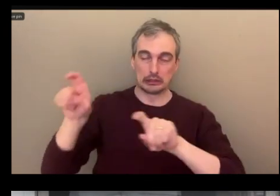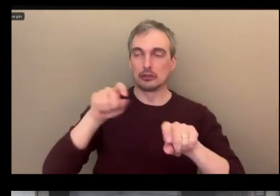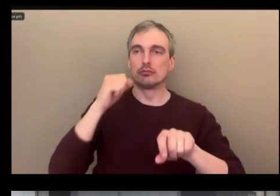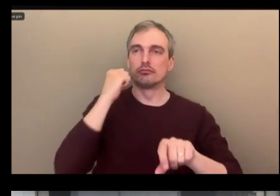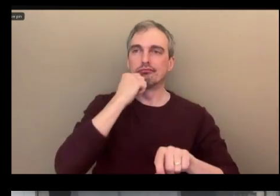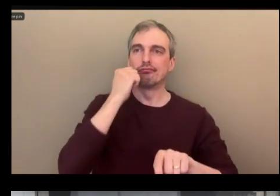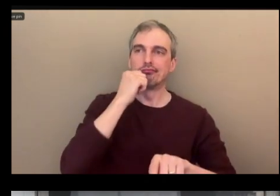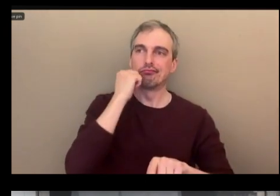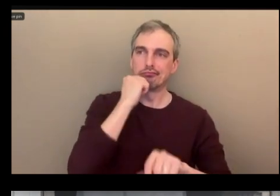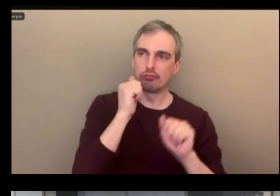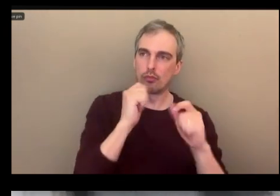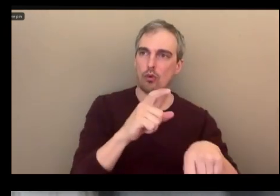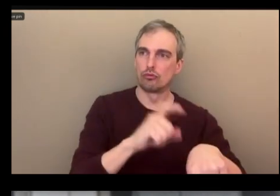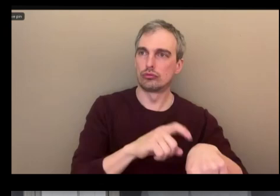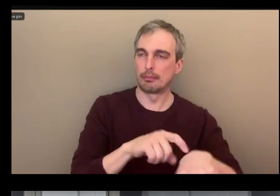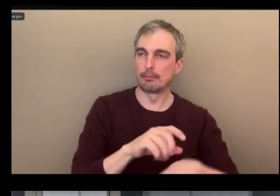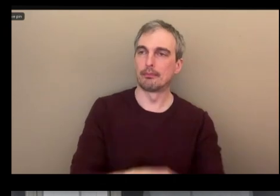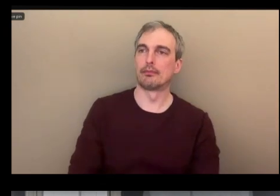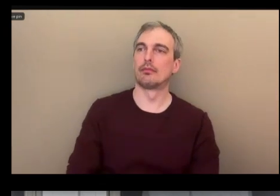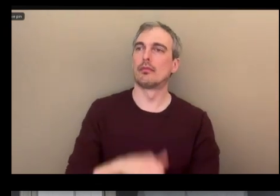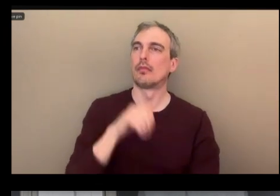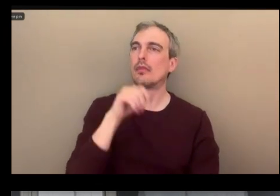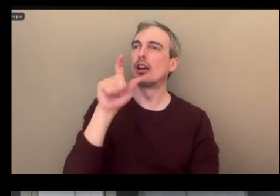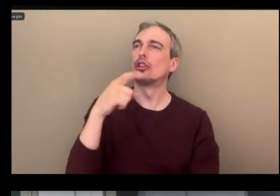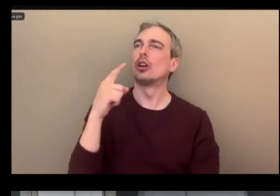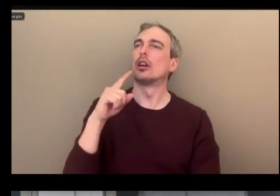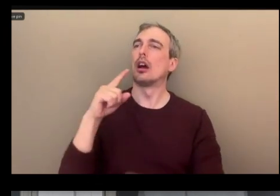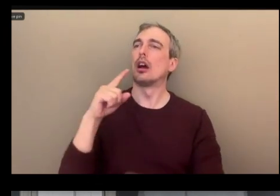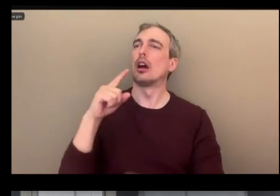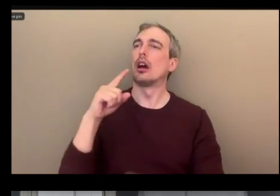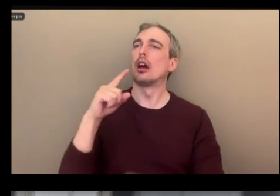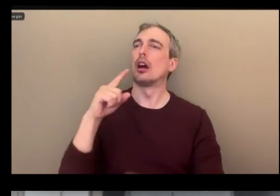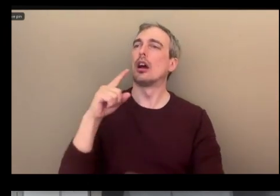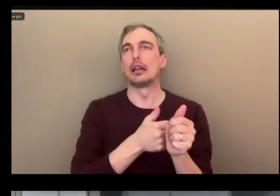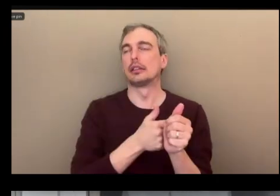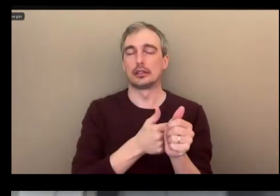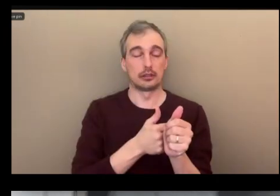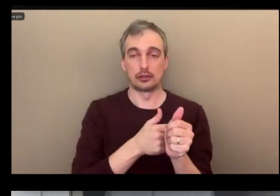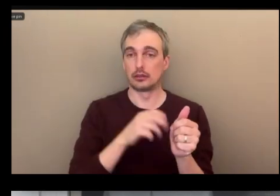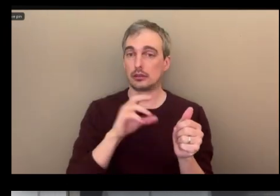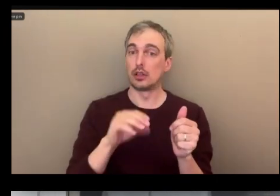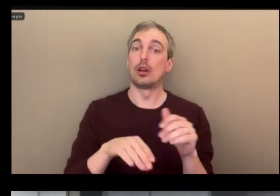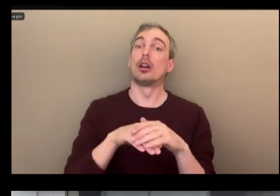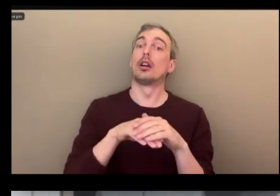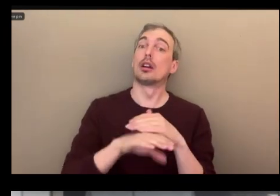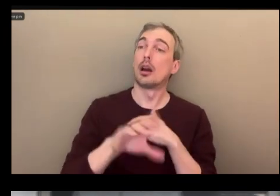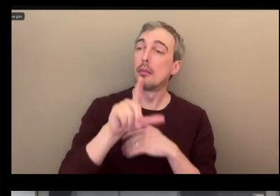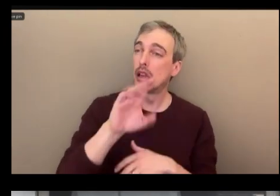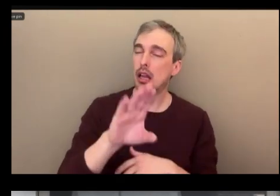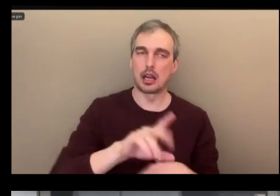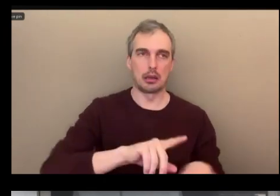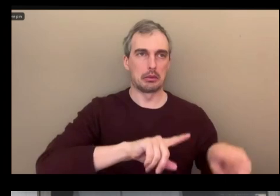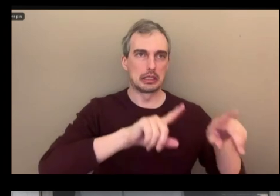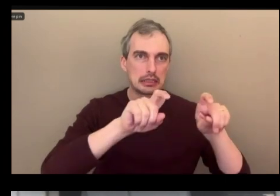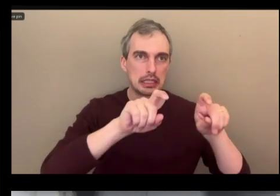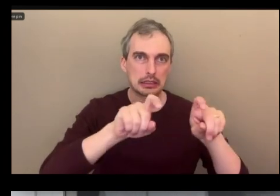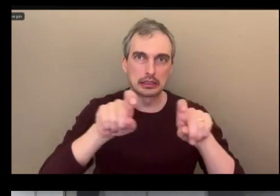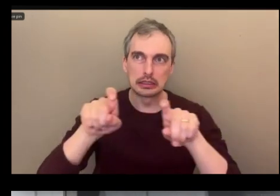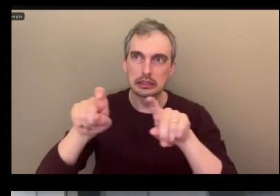It's a matter of coming to the lab, testing the experience, again, I will stress this time and time again -- what's working well,